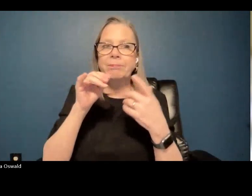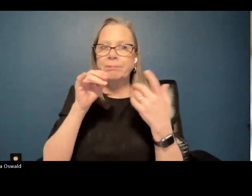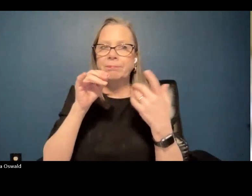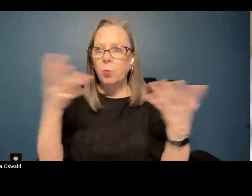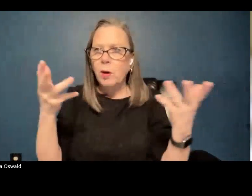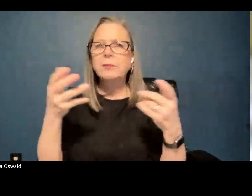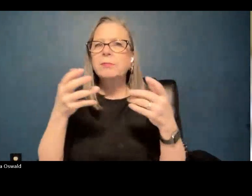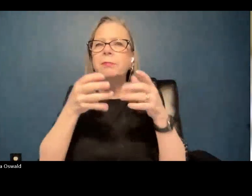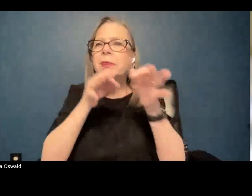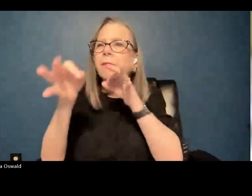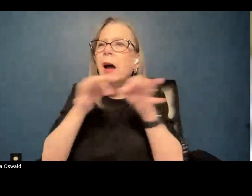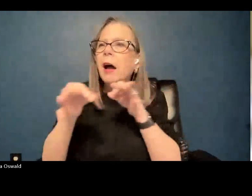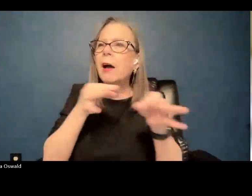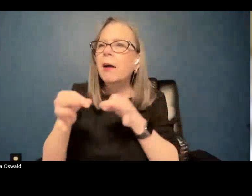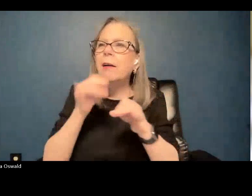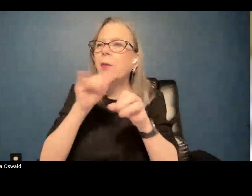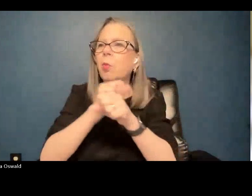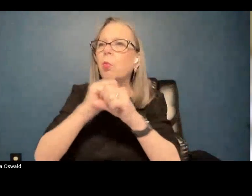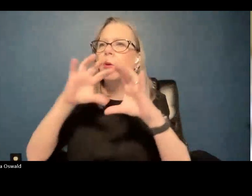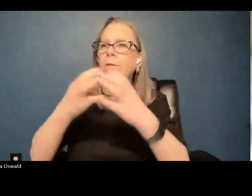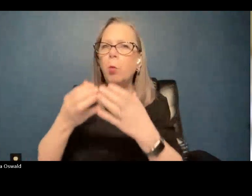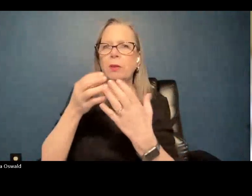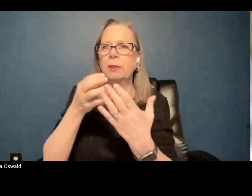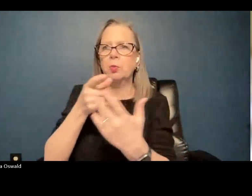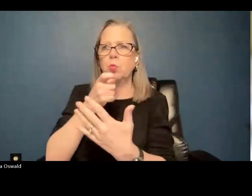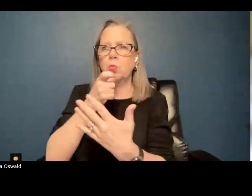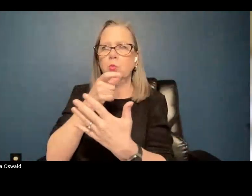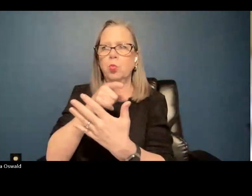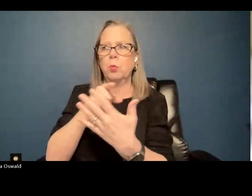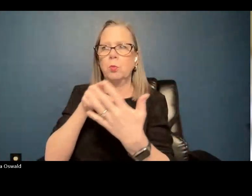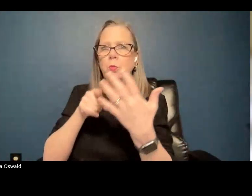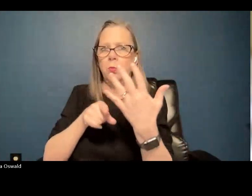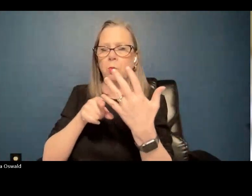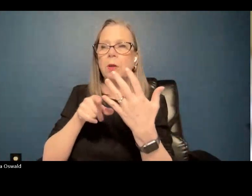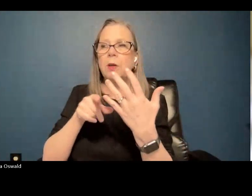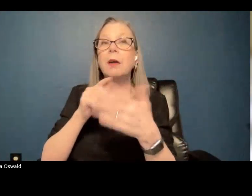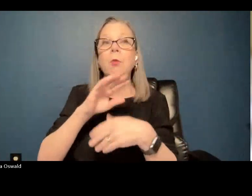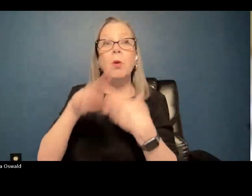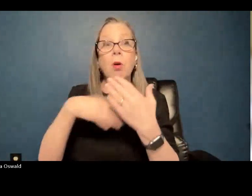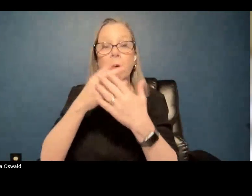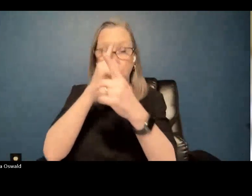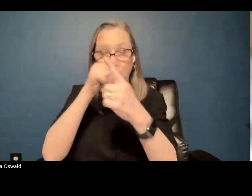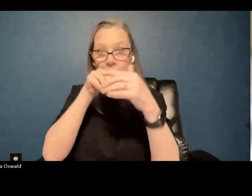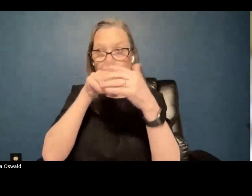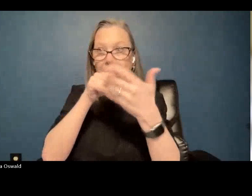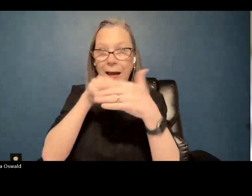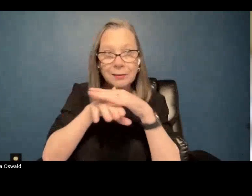And really our ultimate end goal was for us to access and utilize reliable data to